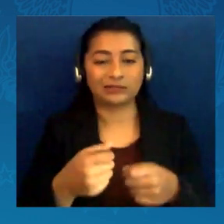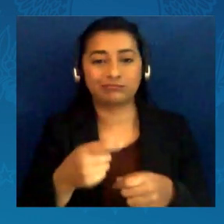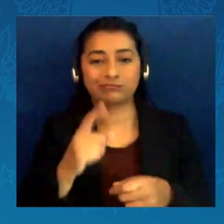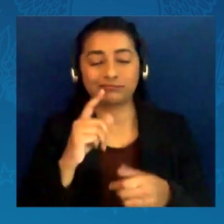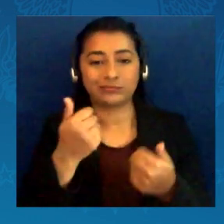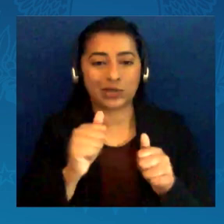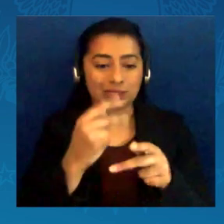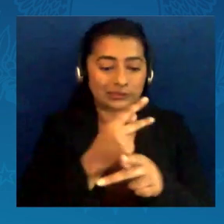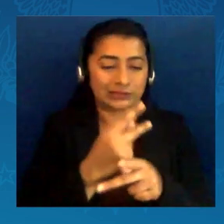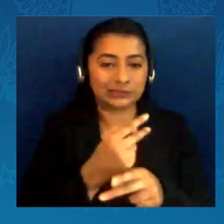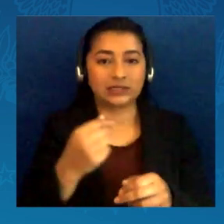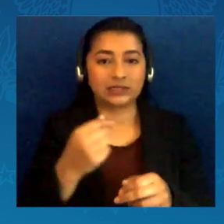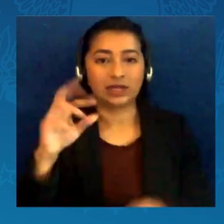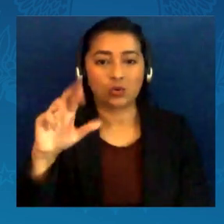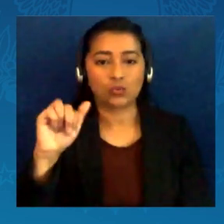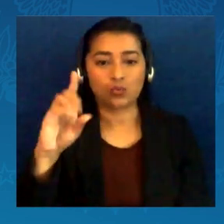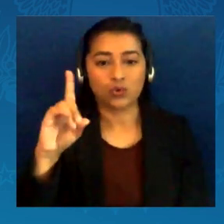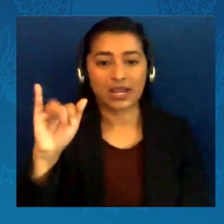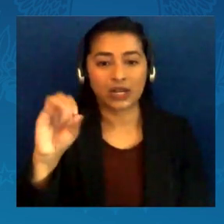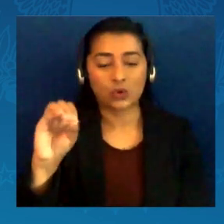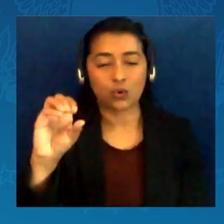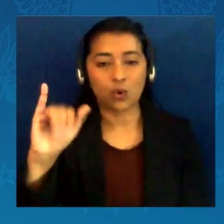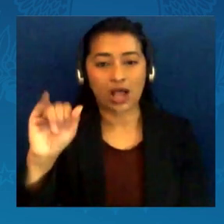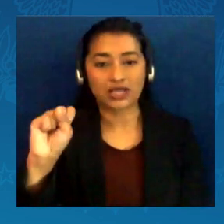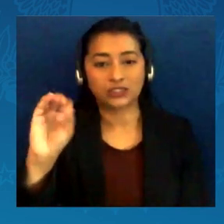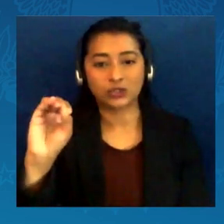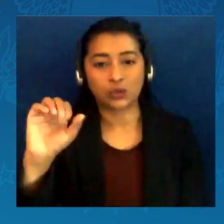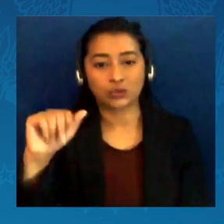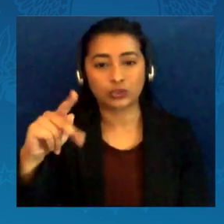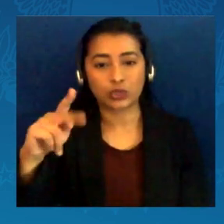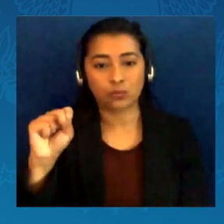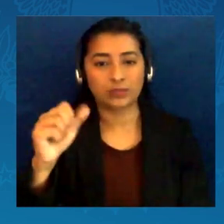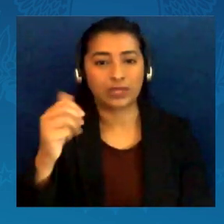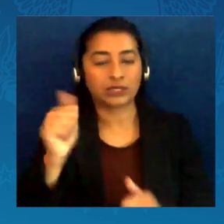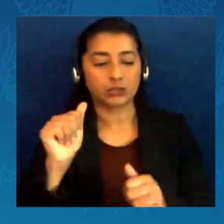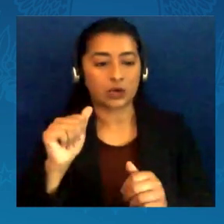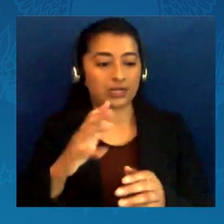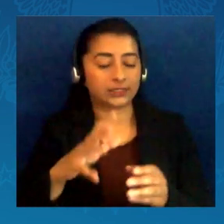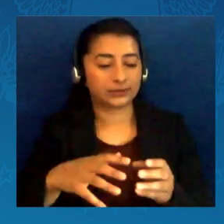and generate enough energy to substantially power devices for what can be years at a time.